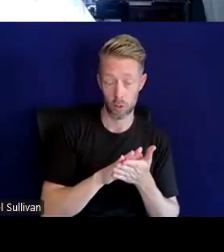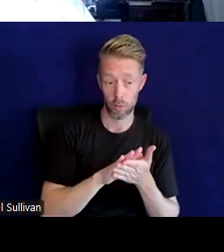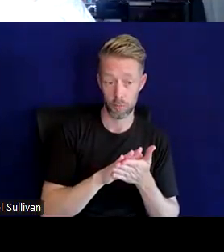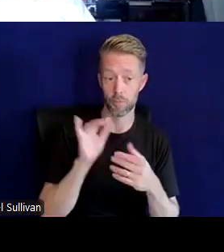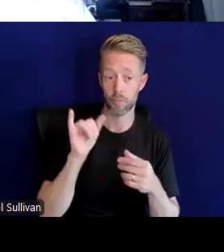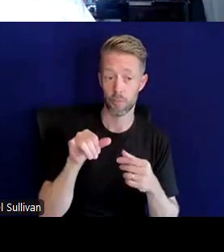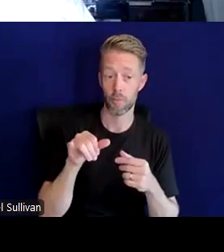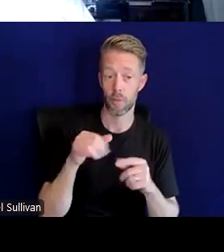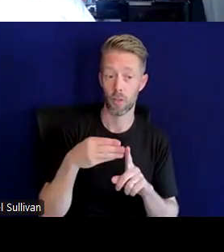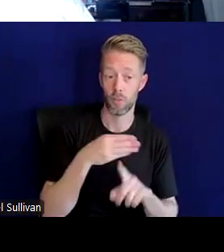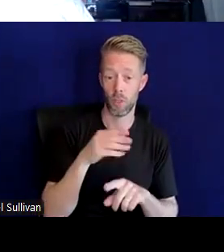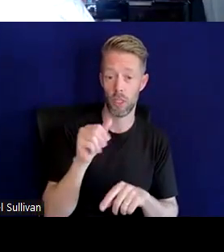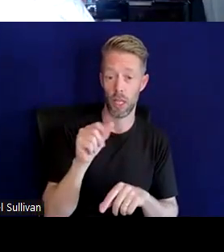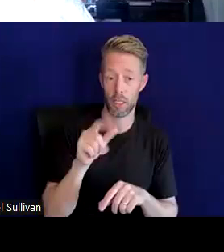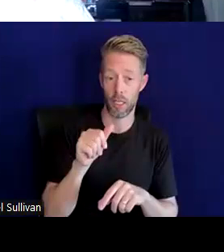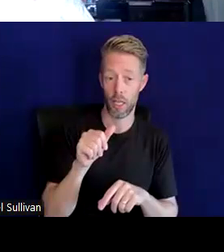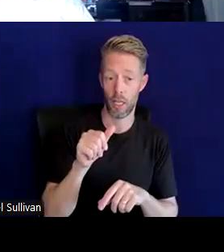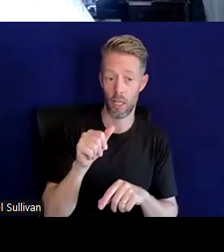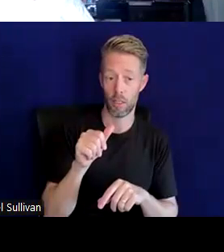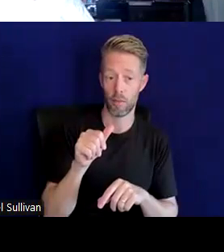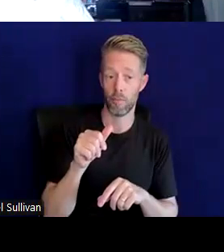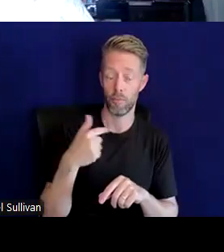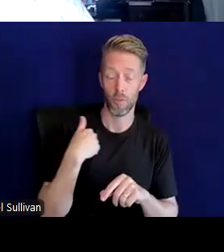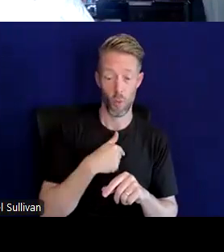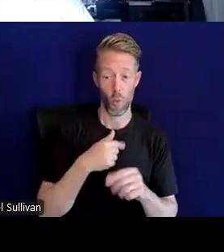was pre-ADA. We were